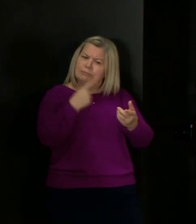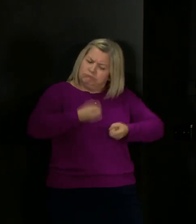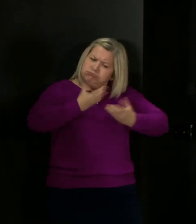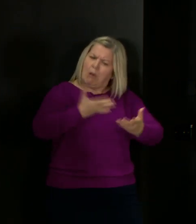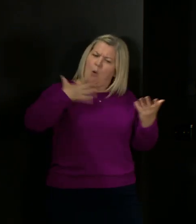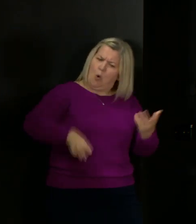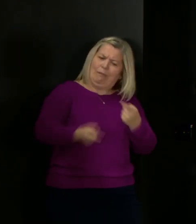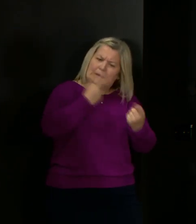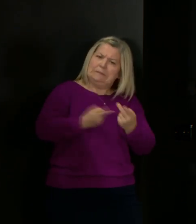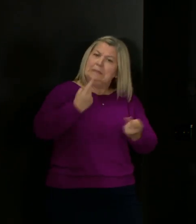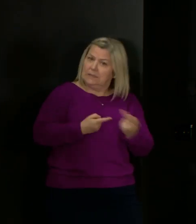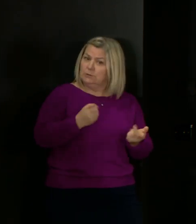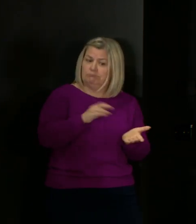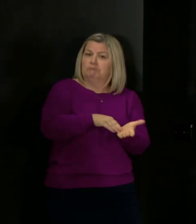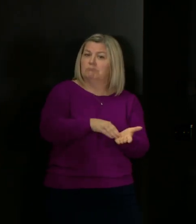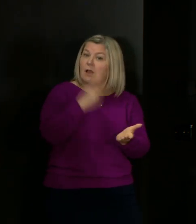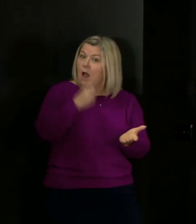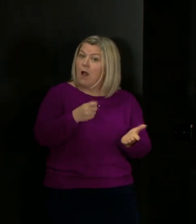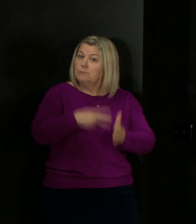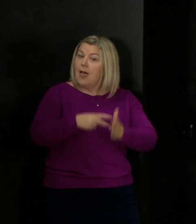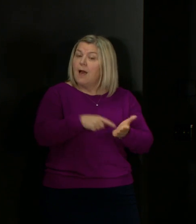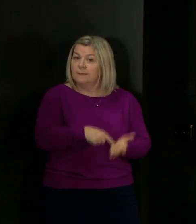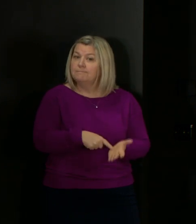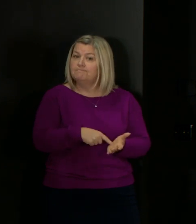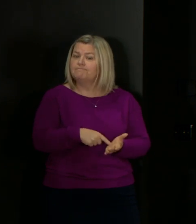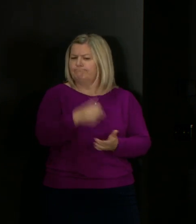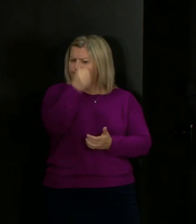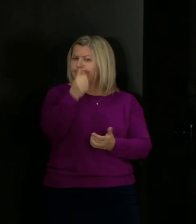We know that treatments for coronavirus focus on supportive measures, and that